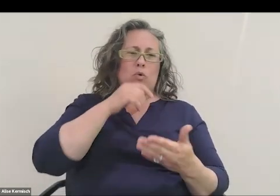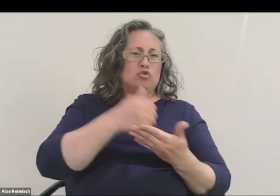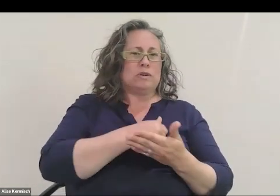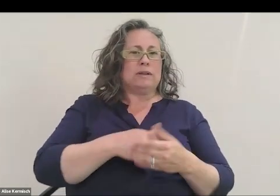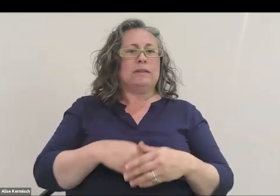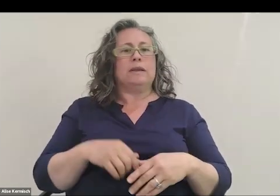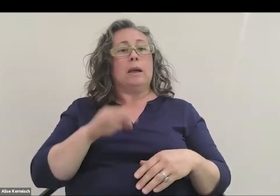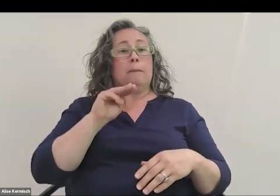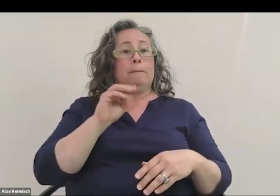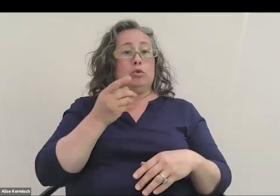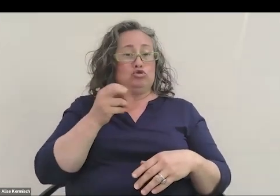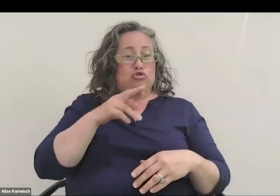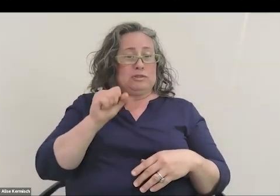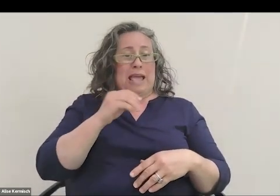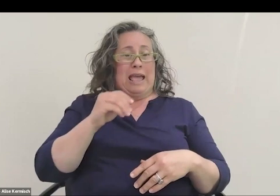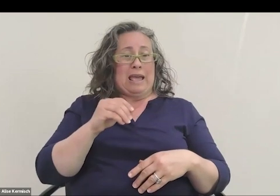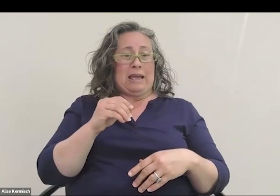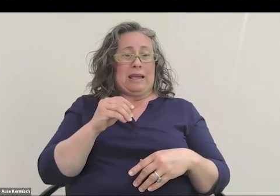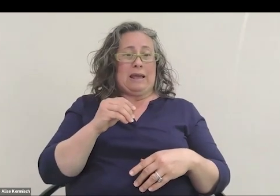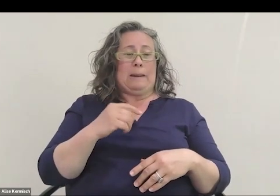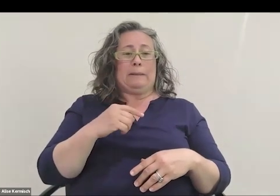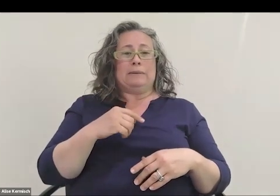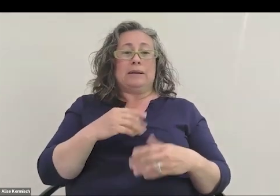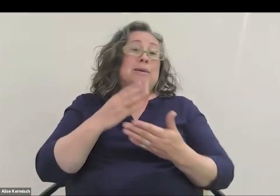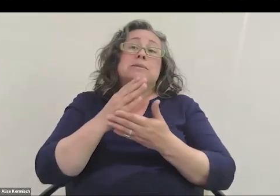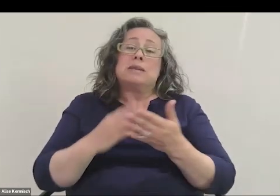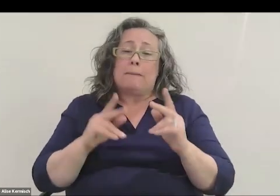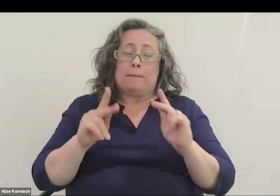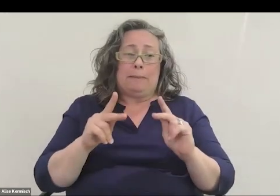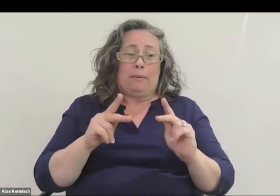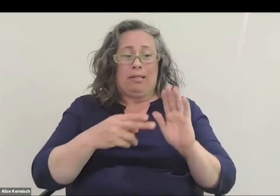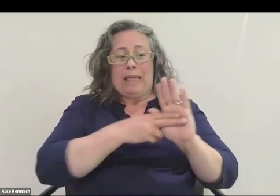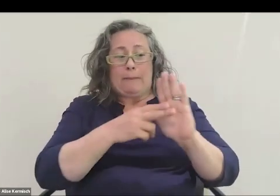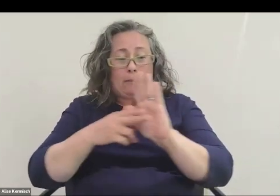and of course, some types of disabled people get labeled these in different ways.